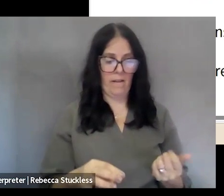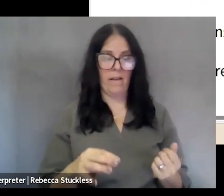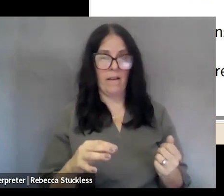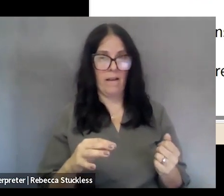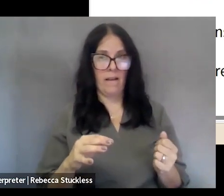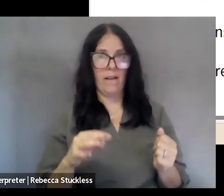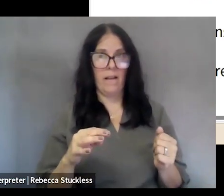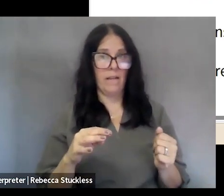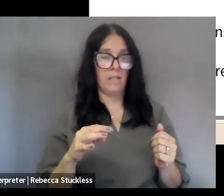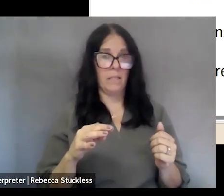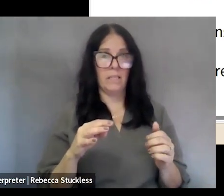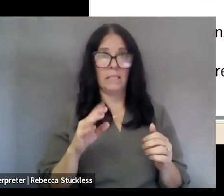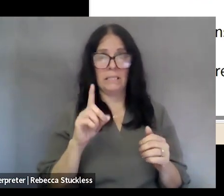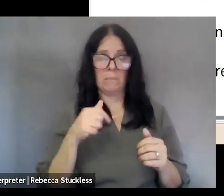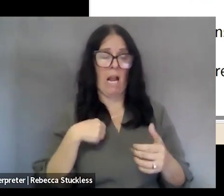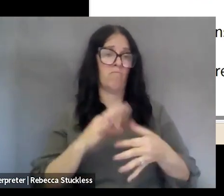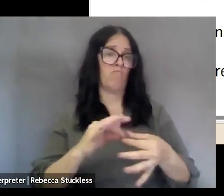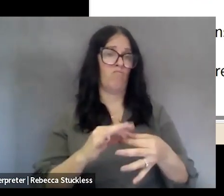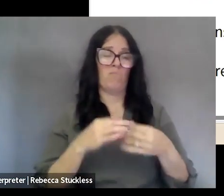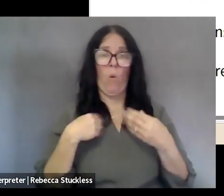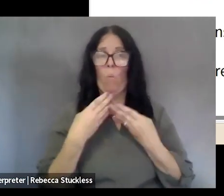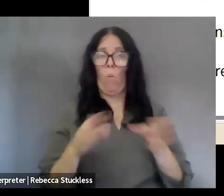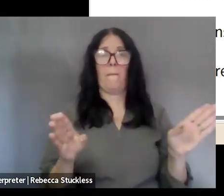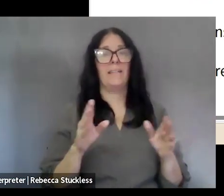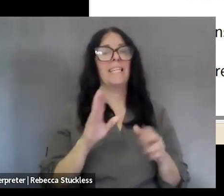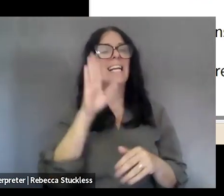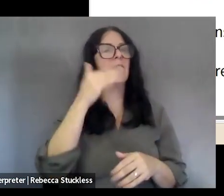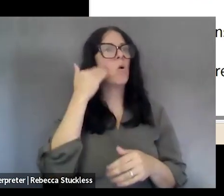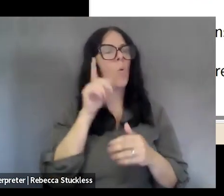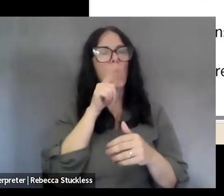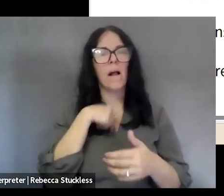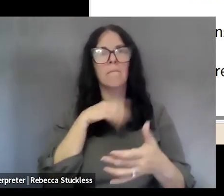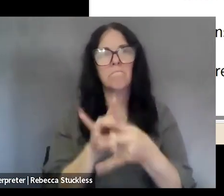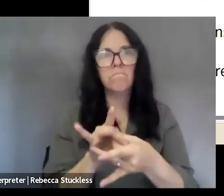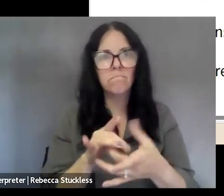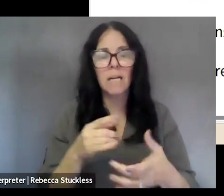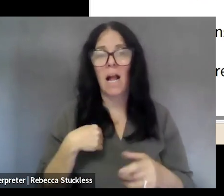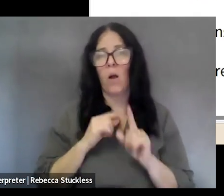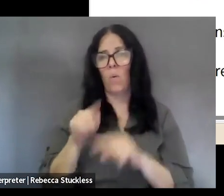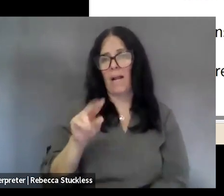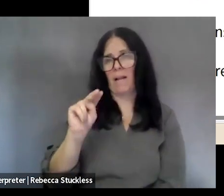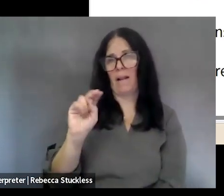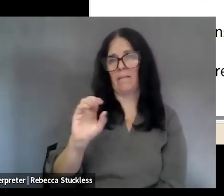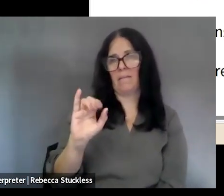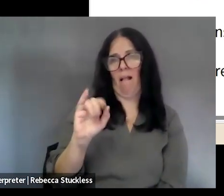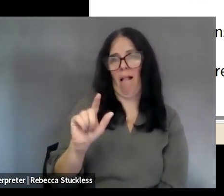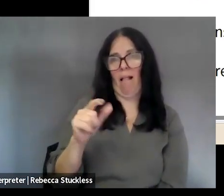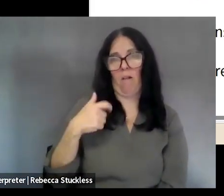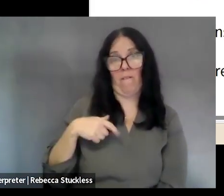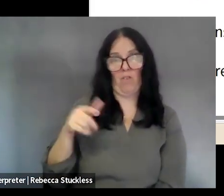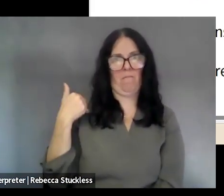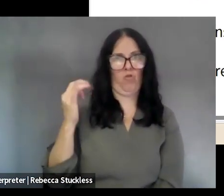you're going to have that connection with. I met Devon at the NCIL conference in July and I took an